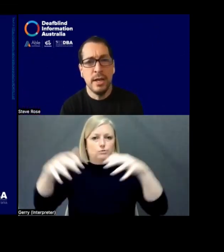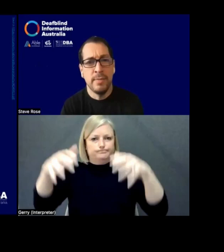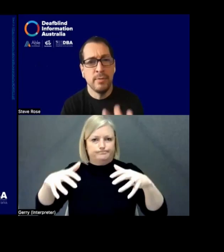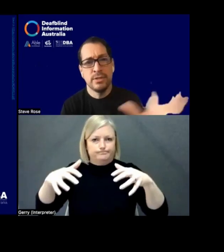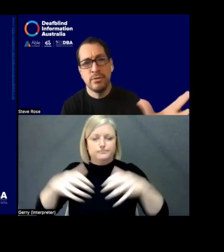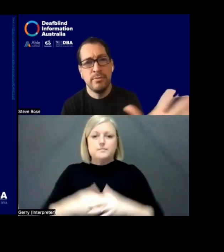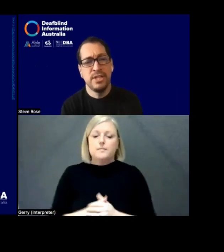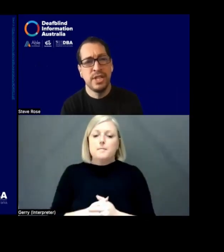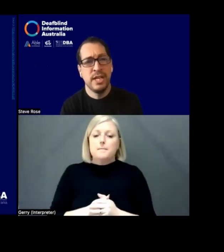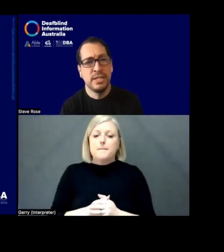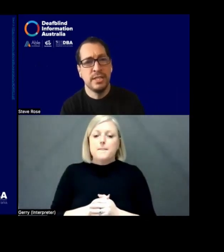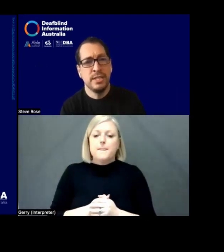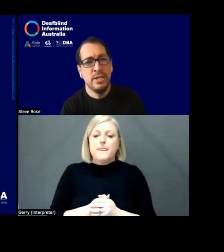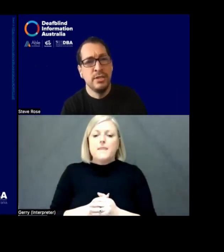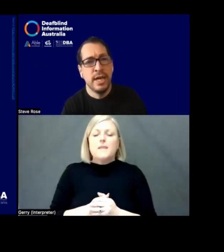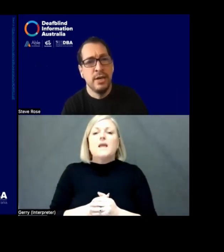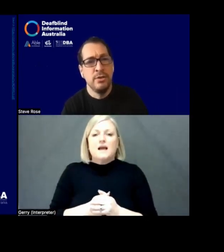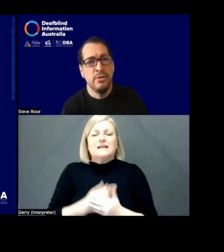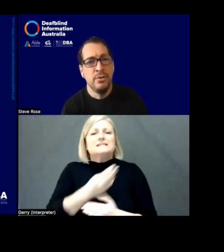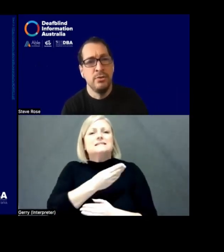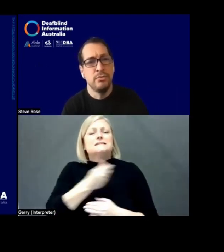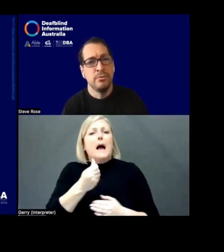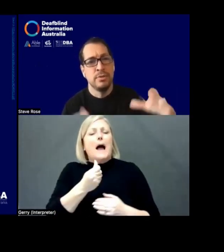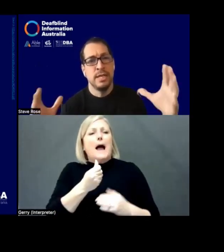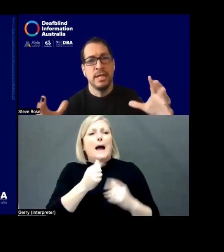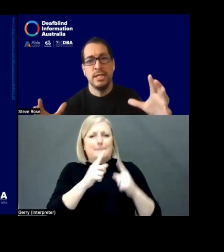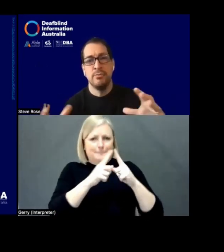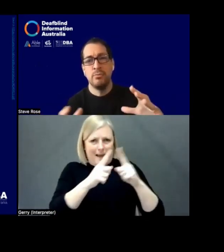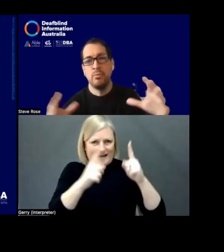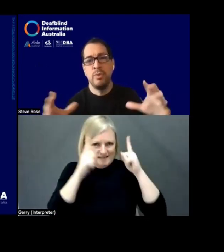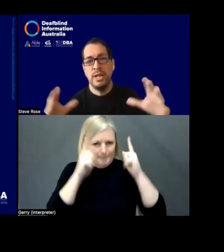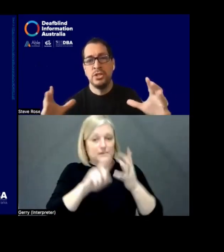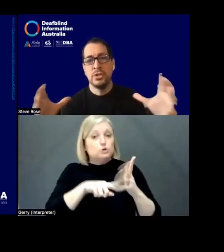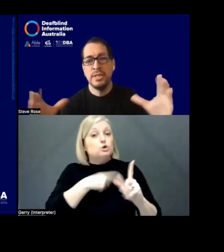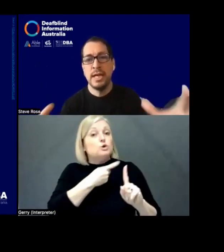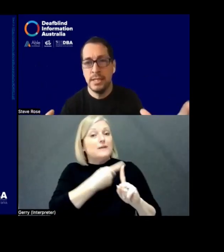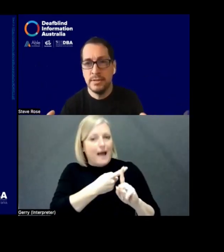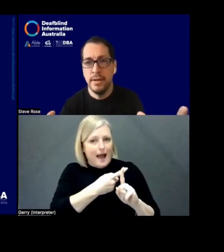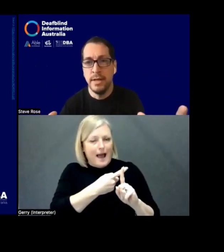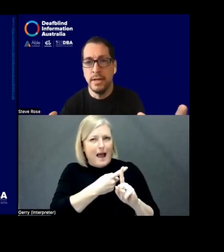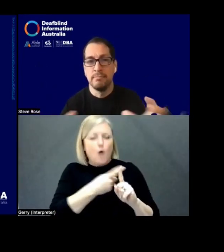There was a group of educationalists in the UK who said, "Actually, let's just call this tactile signing."